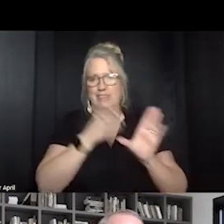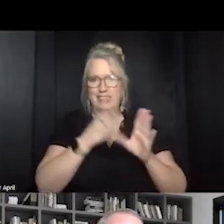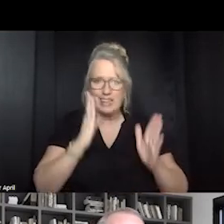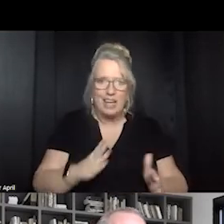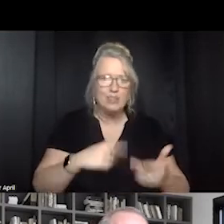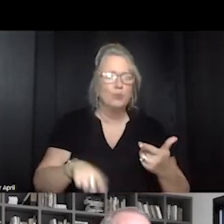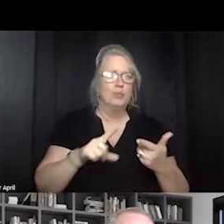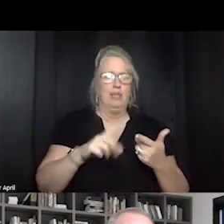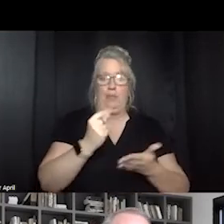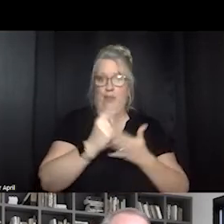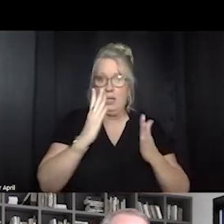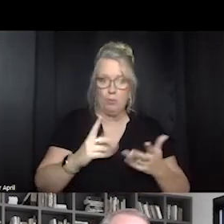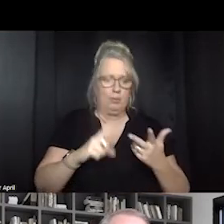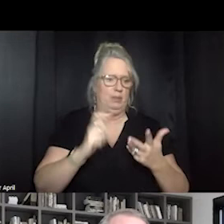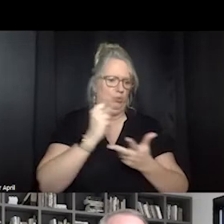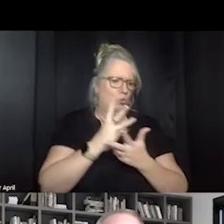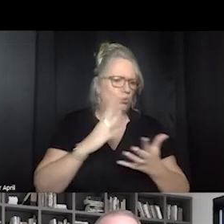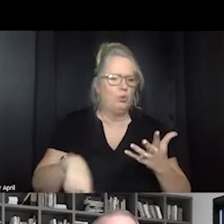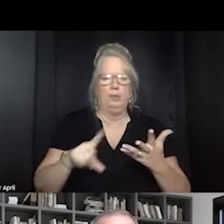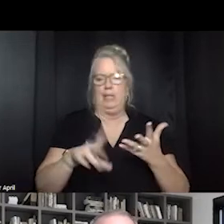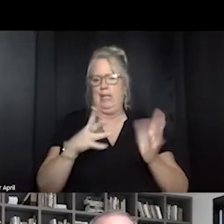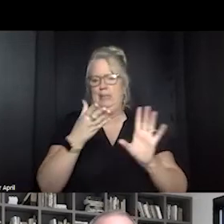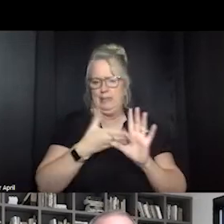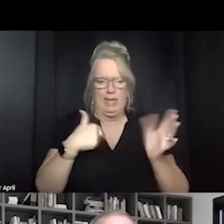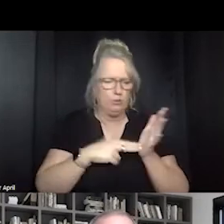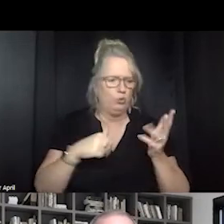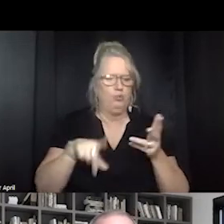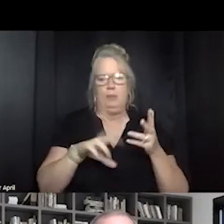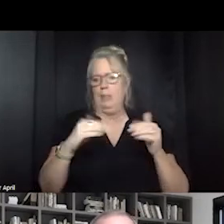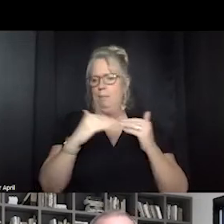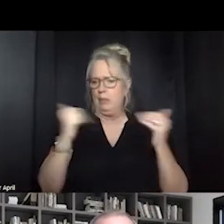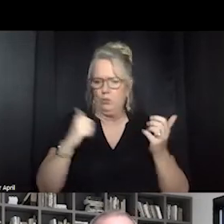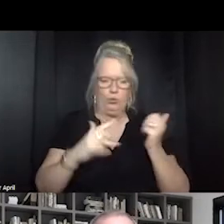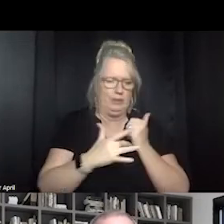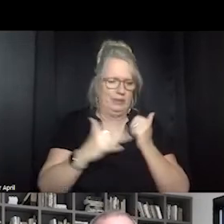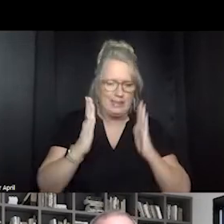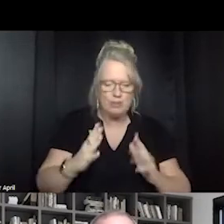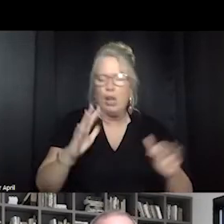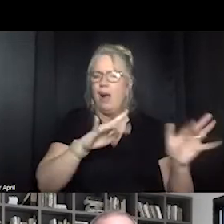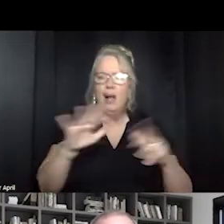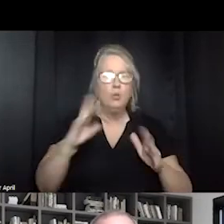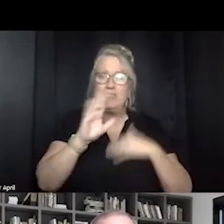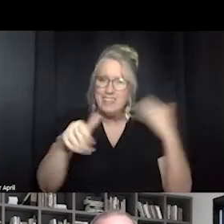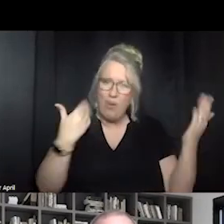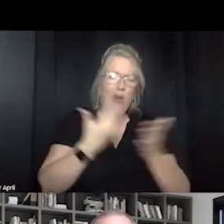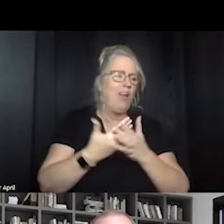THERAPISTS, PSYCH WORKERS, PEERS, TECHNICIANS, YOU NEED ALL OF THAT TEAM. IN A SCALE THAT MAKES